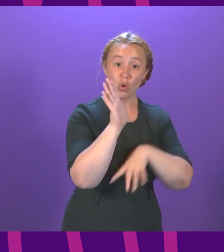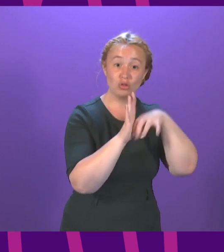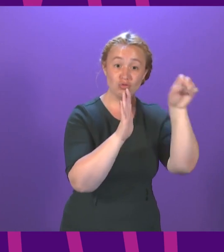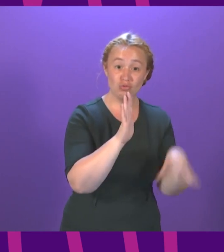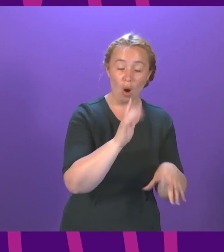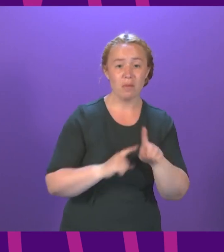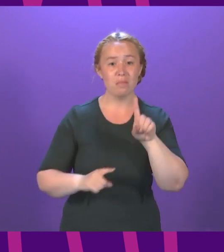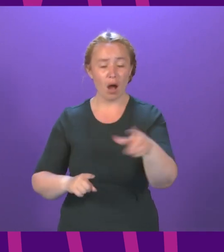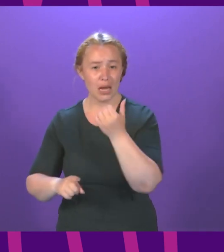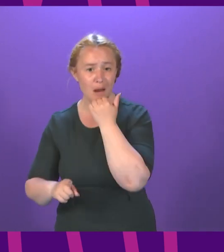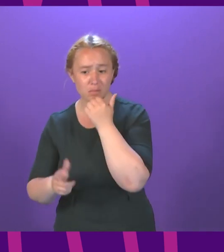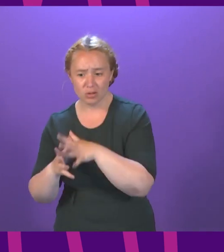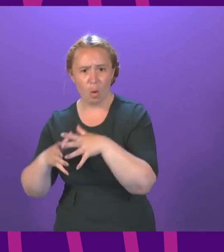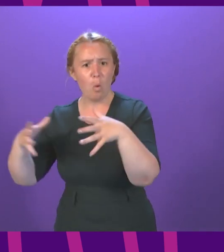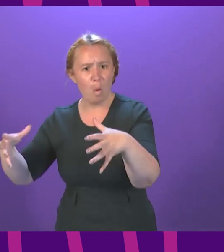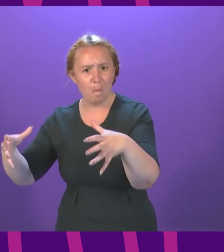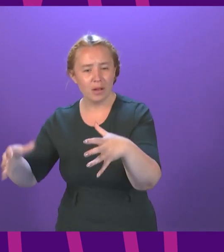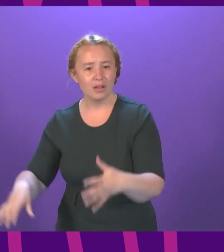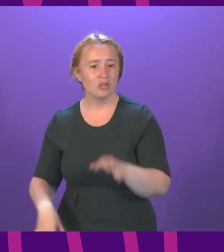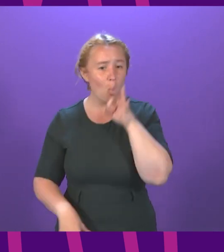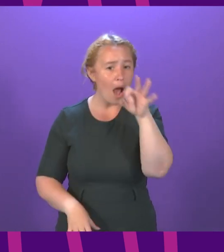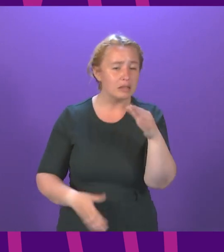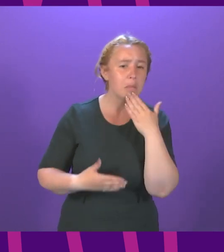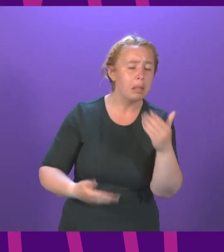I ask the First Minister for an update on those studies and on what additional advice